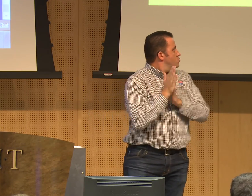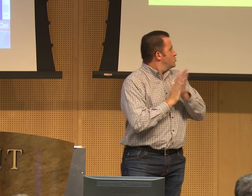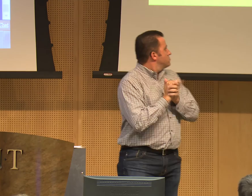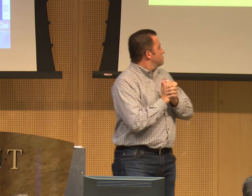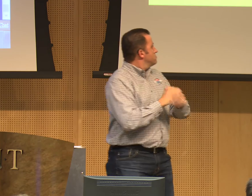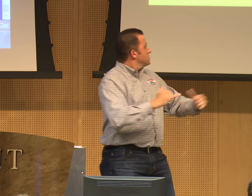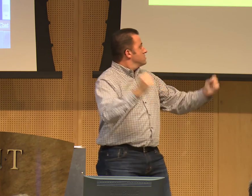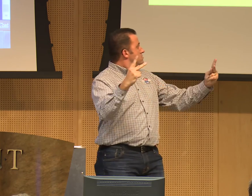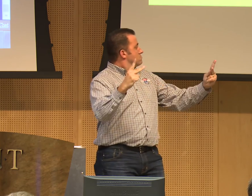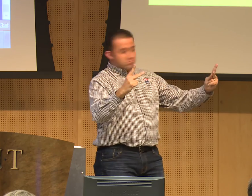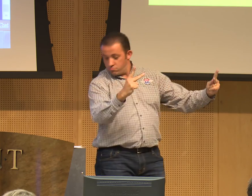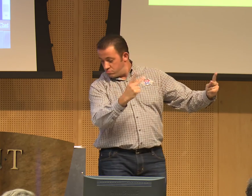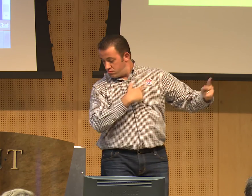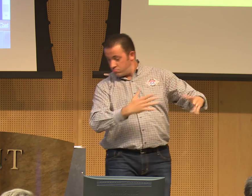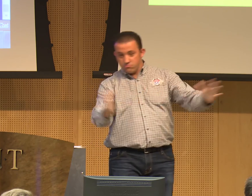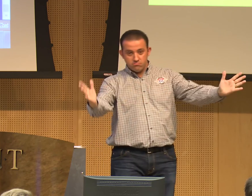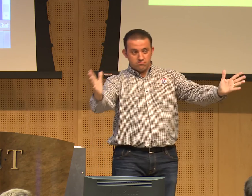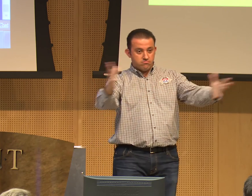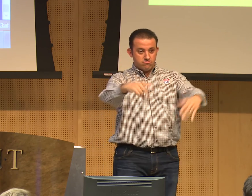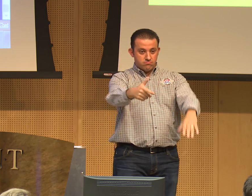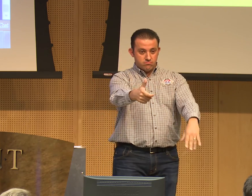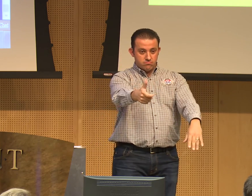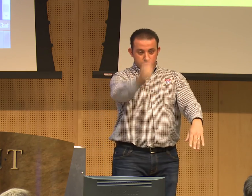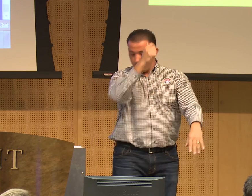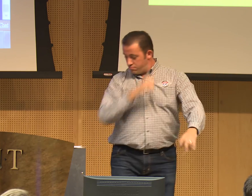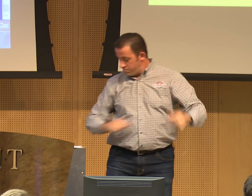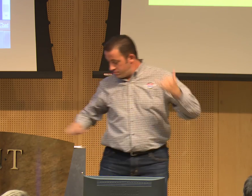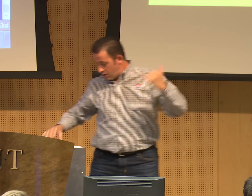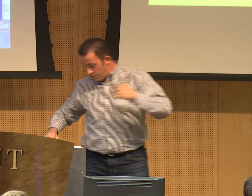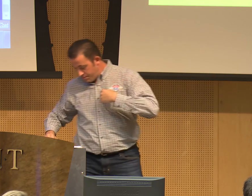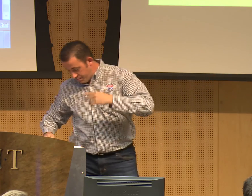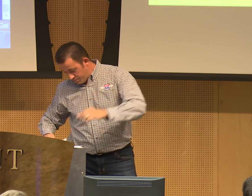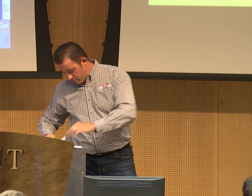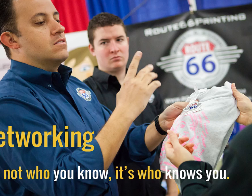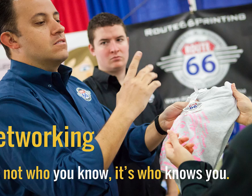So with all of my business, I bring a lot of energy. Mike, go ahead and turn that next slide.